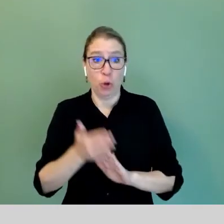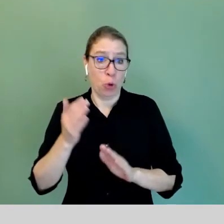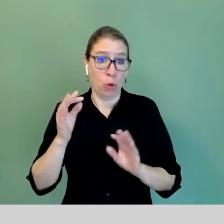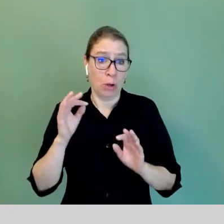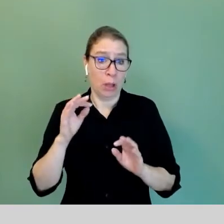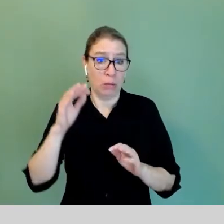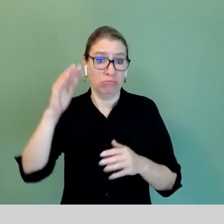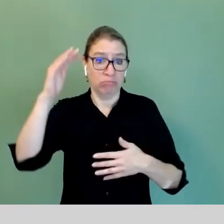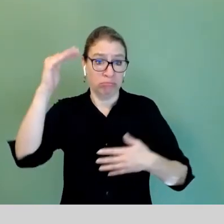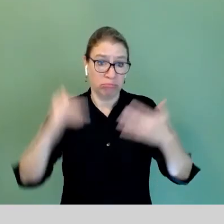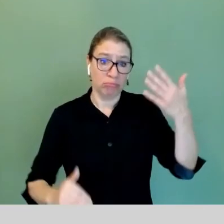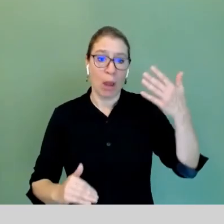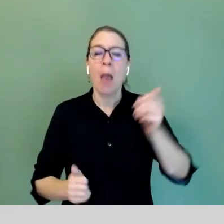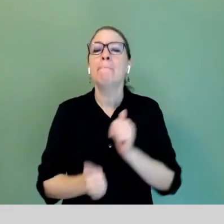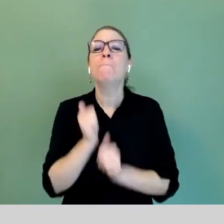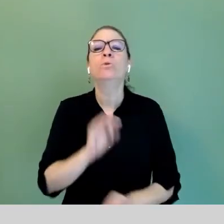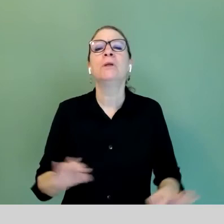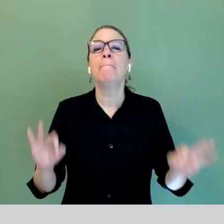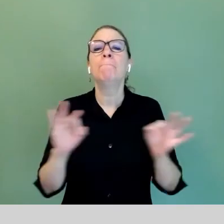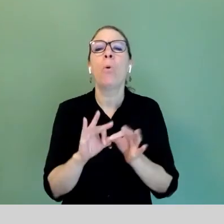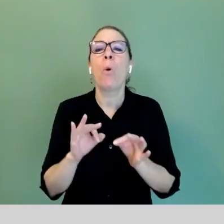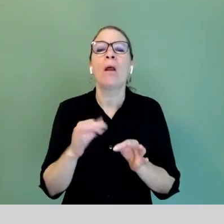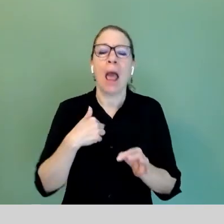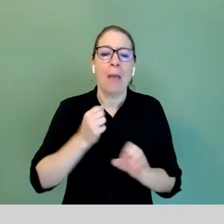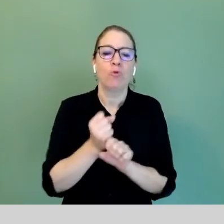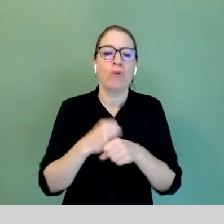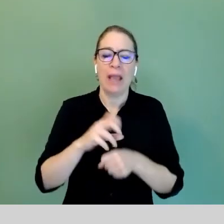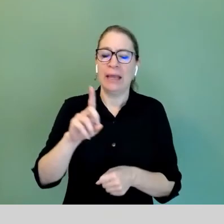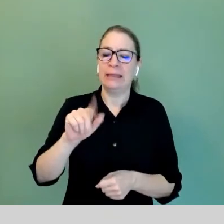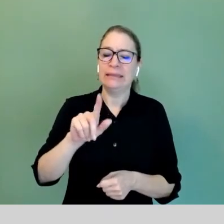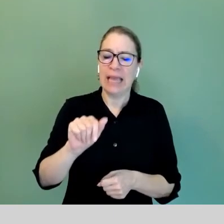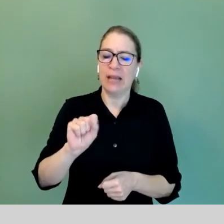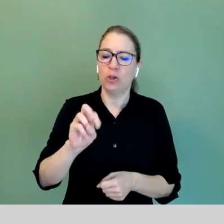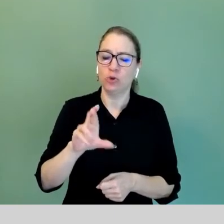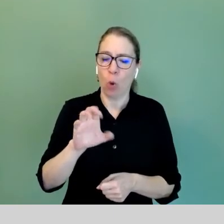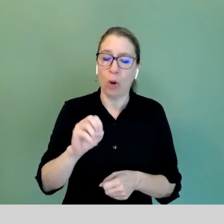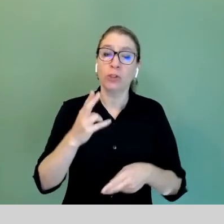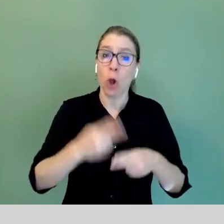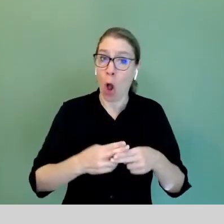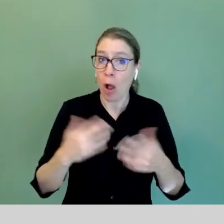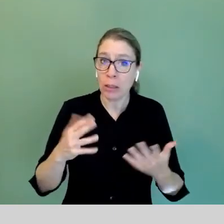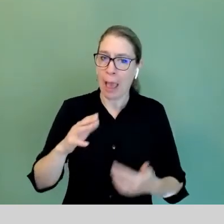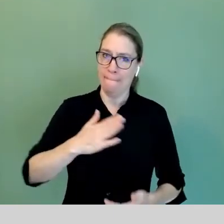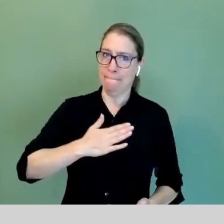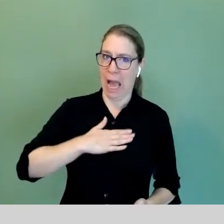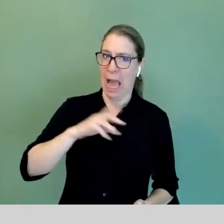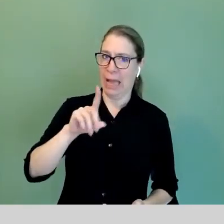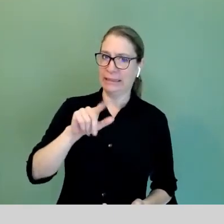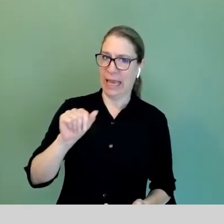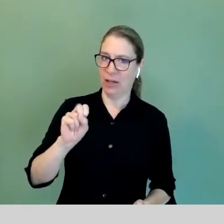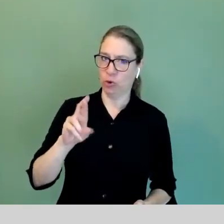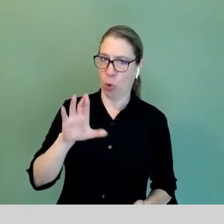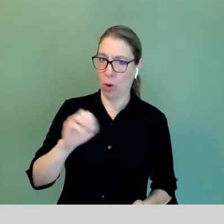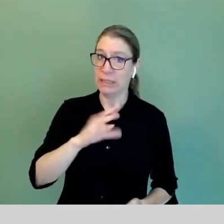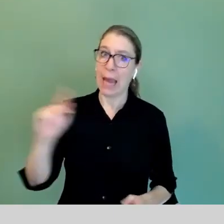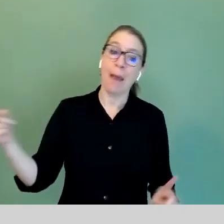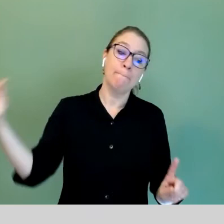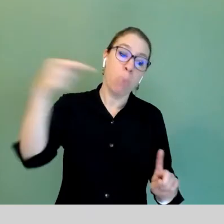the most important thing here to point out is I'm creating a data source called my data source and it points at the directory called data.